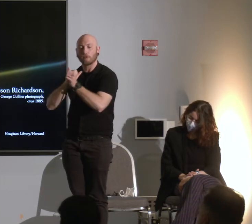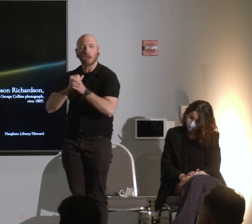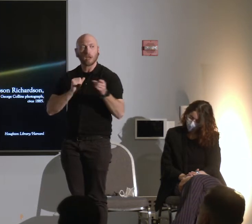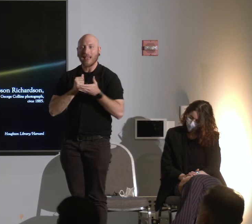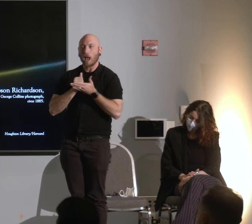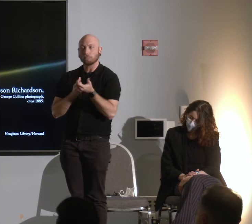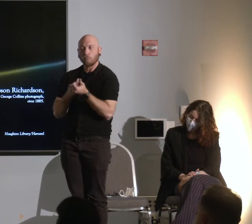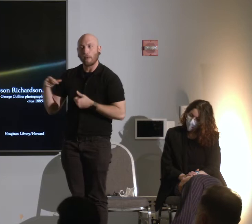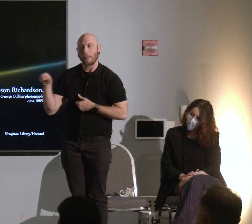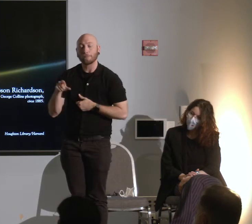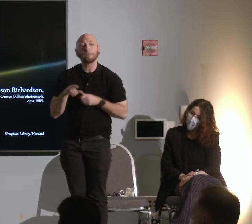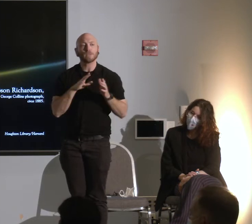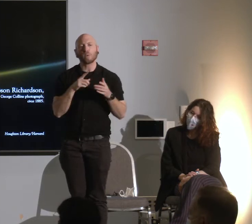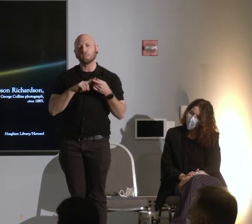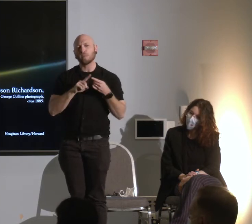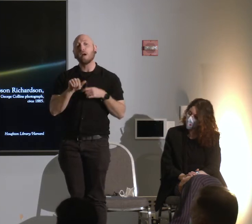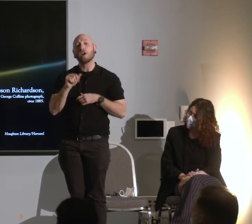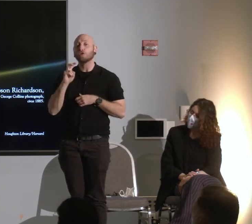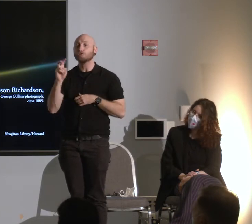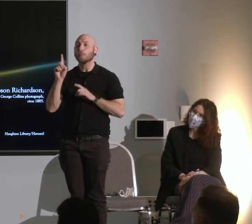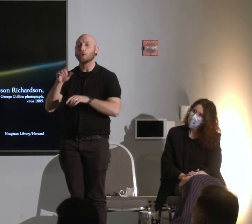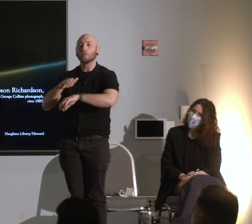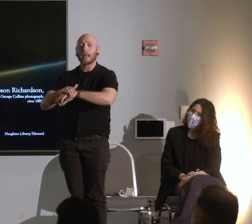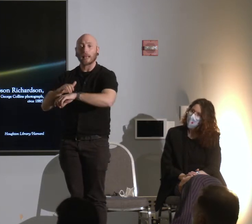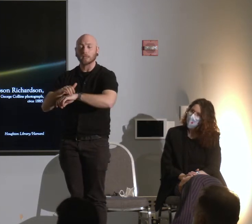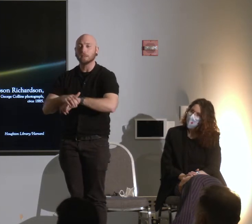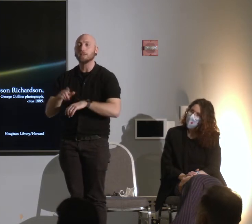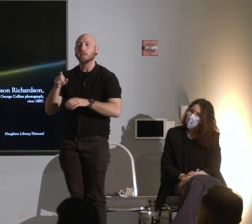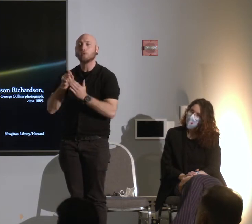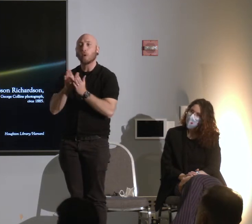wrote a book about that, too, called Walks and Talks of an American Farmer.